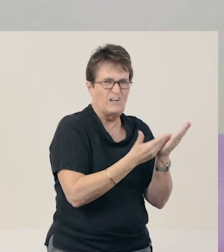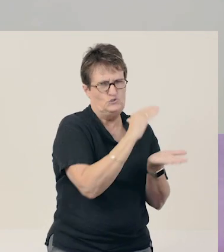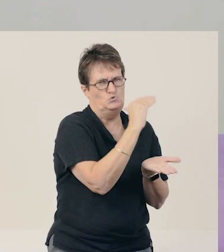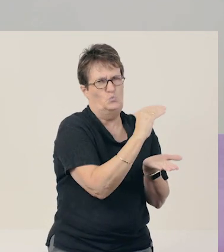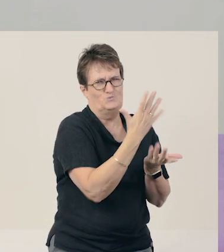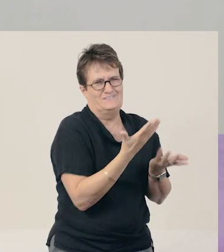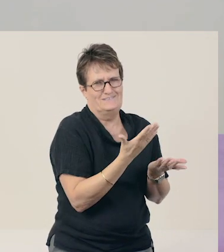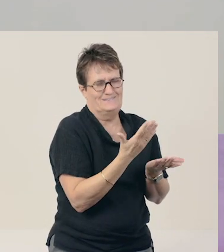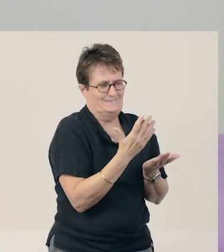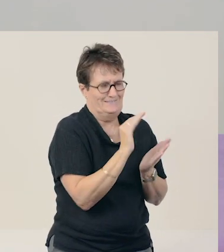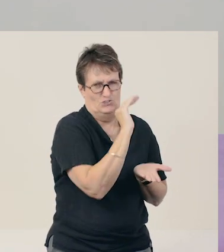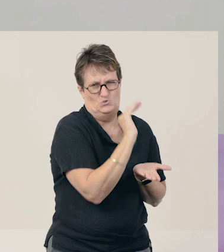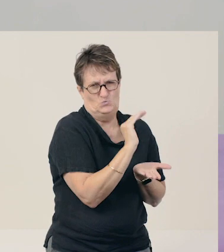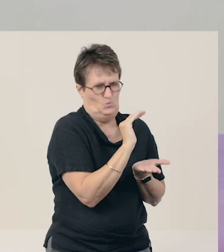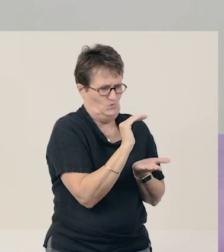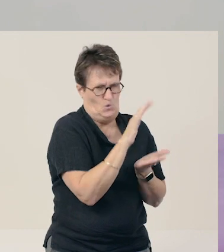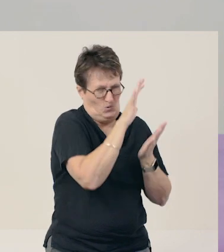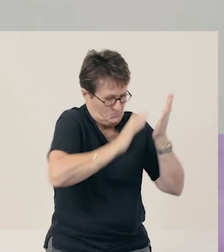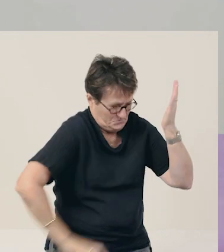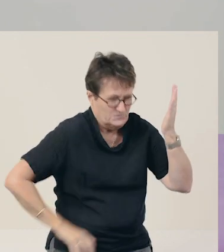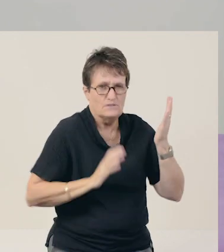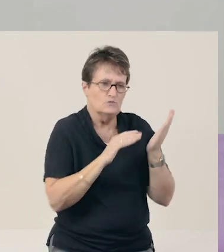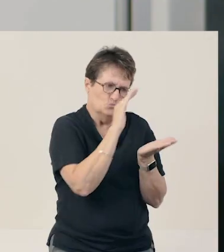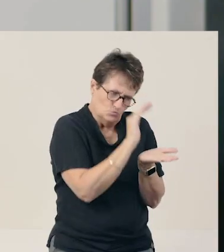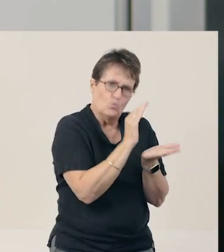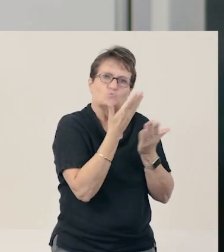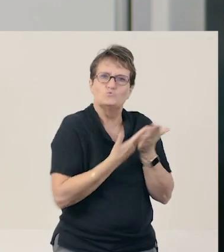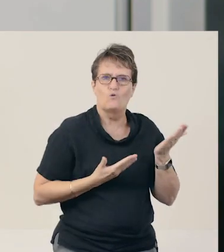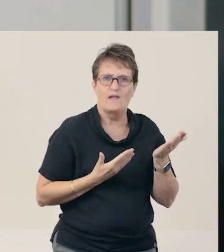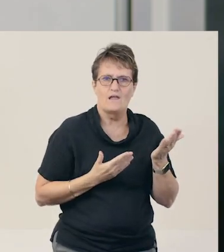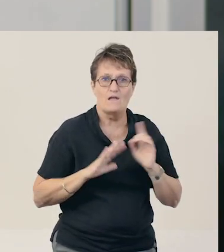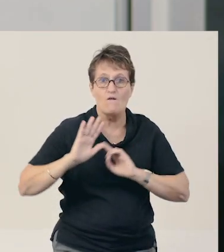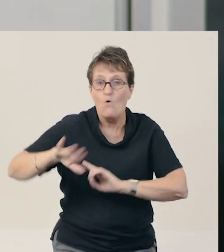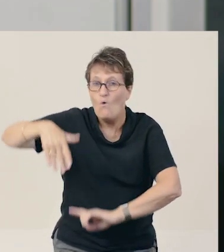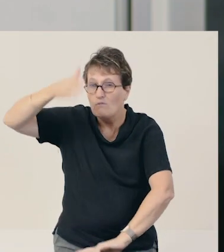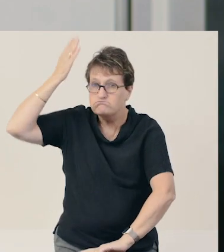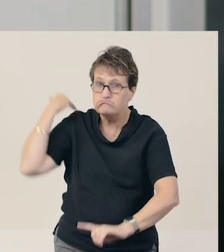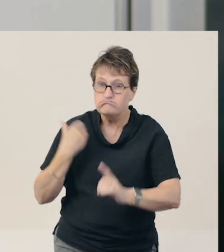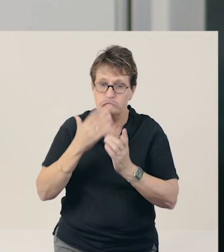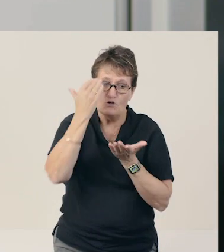Shorter in length, which is why it’s called a short story. Long ago, short stories were told, and not written,